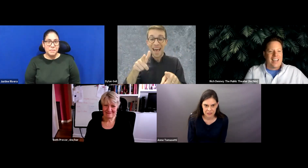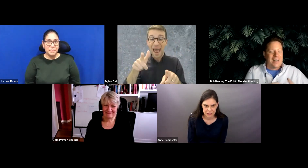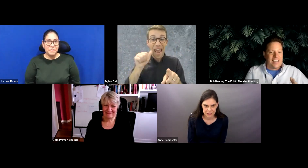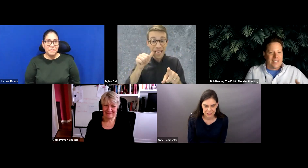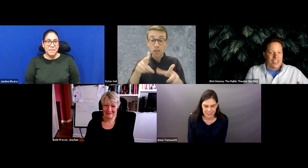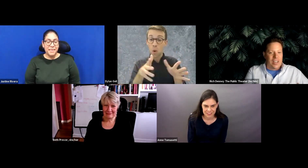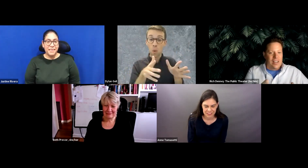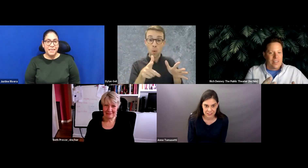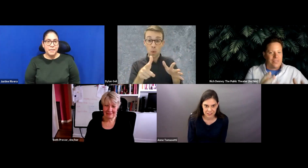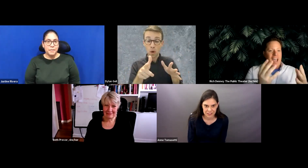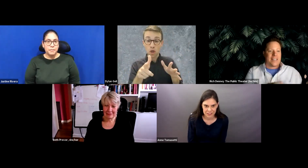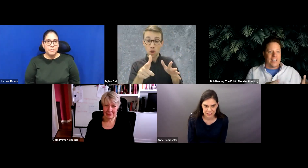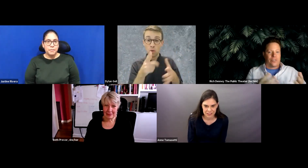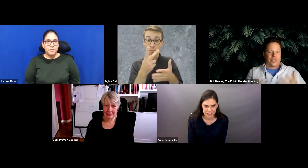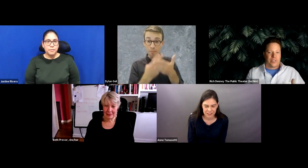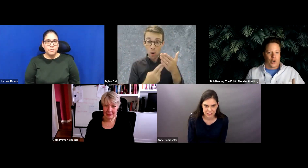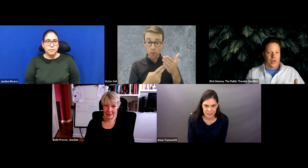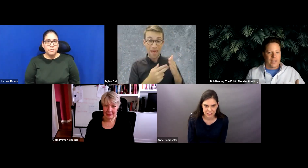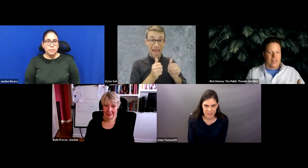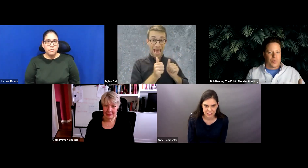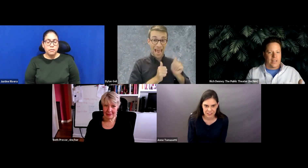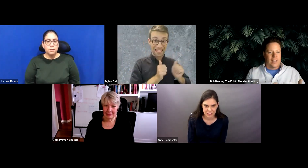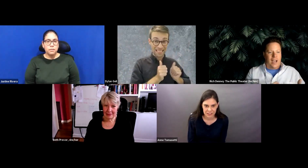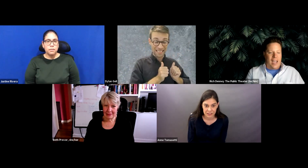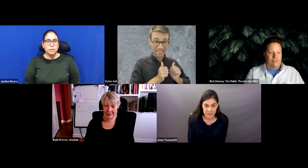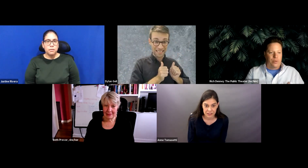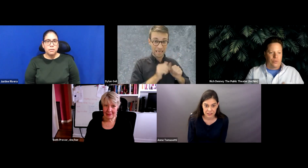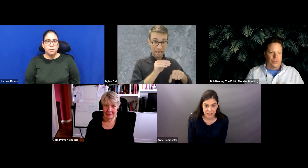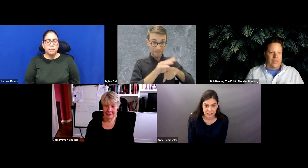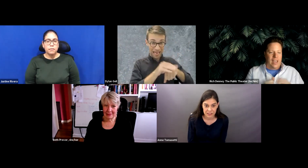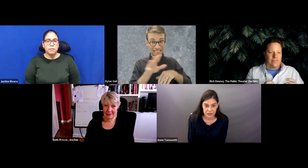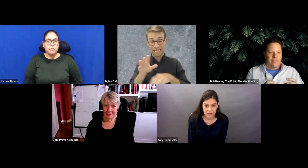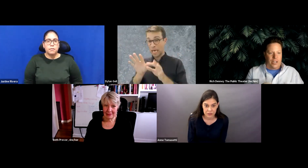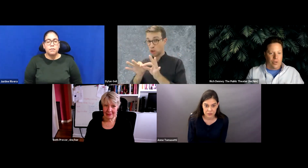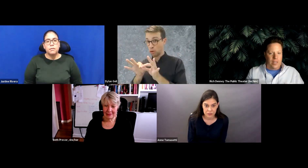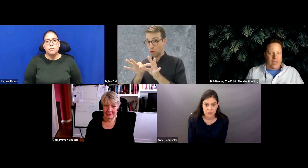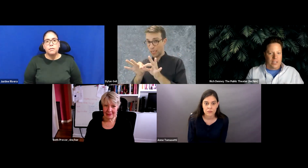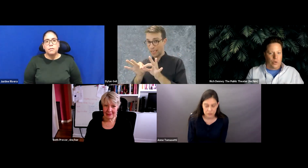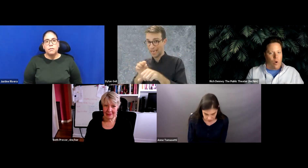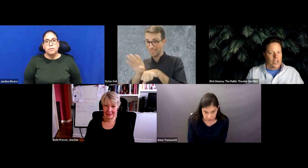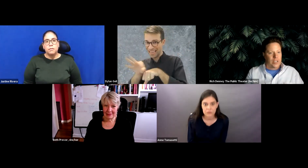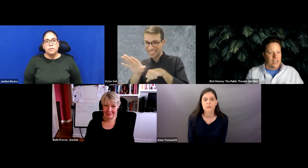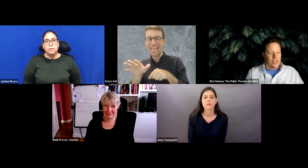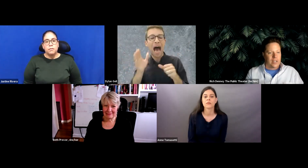Anne hit a section of acting versus interpreting and so I have pulled that video clip, and so we'll watch that a little bit